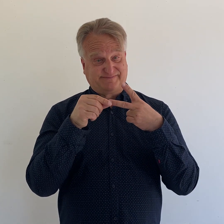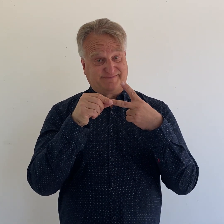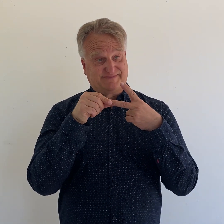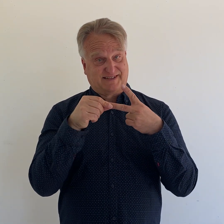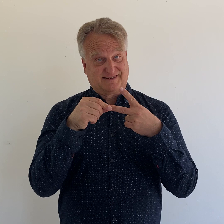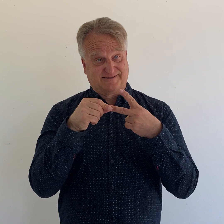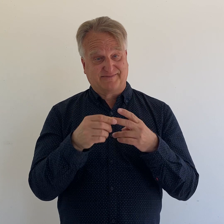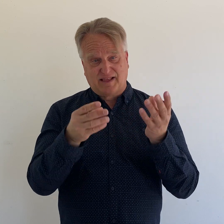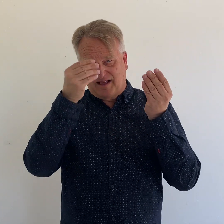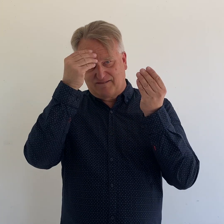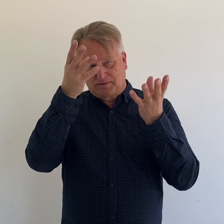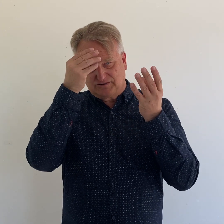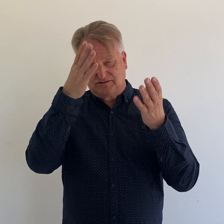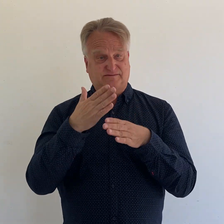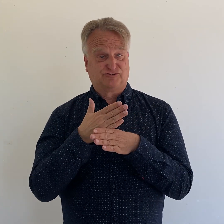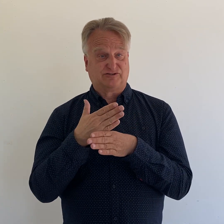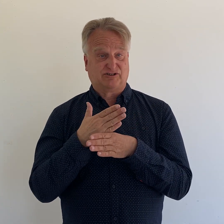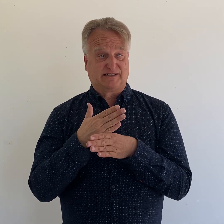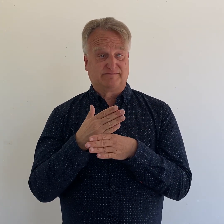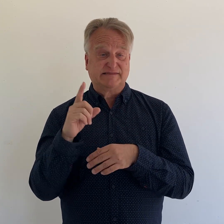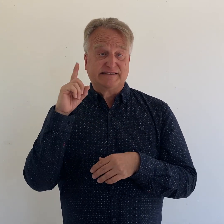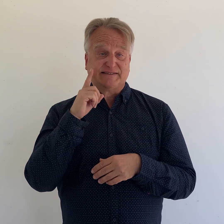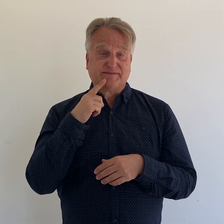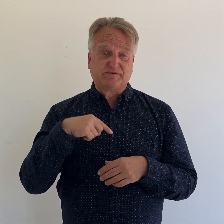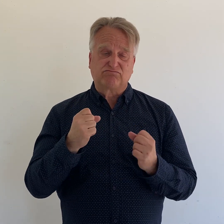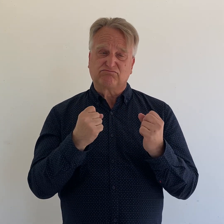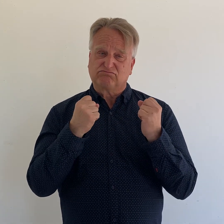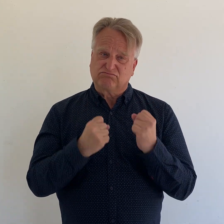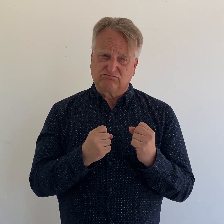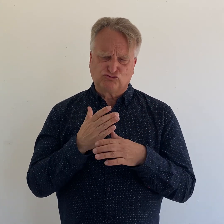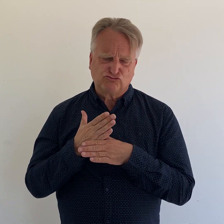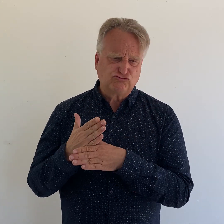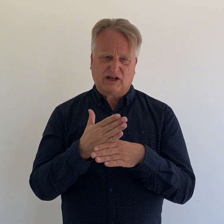Information sharing is another core value among Deaf people.